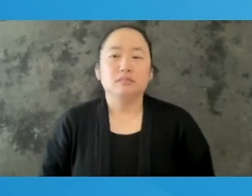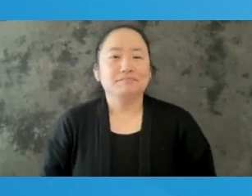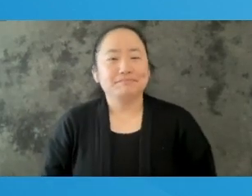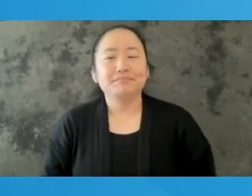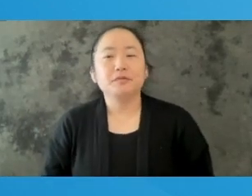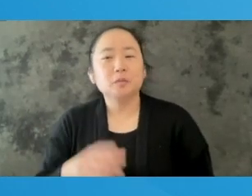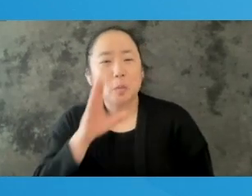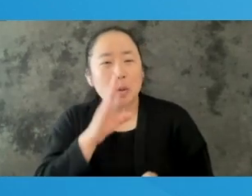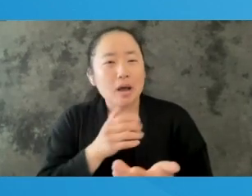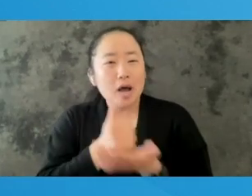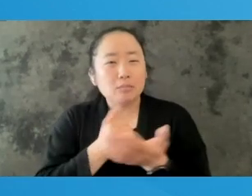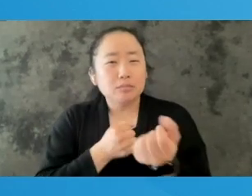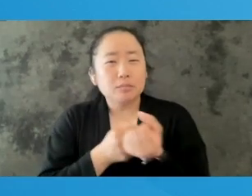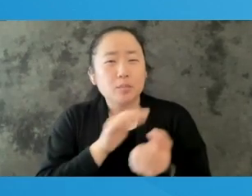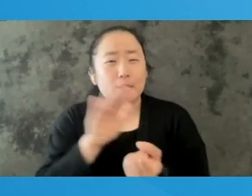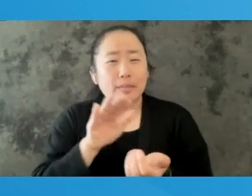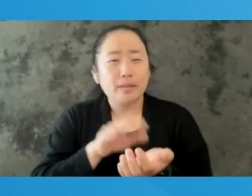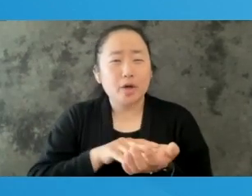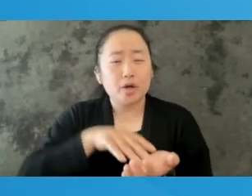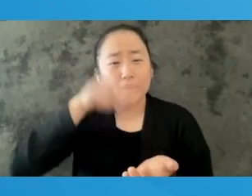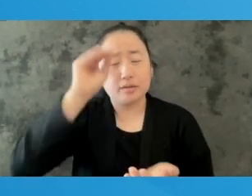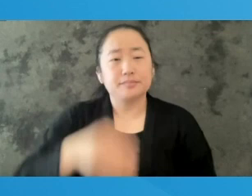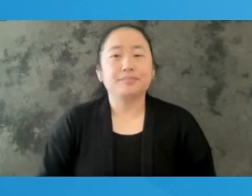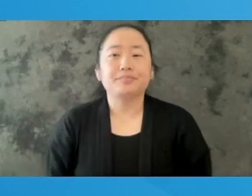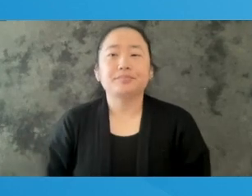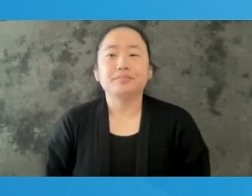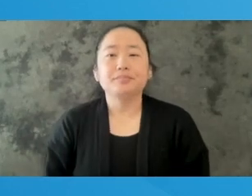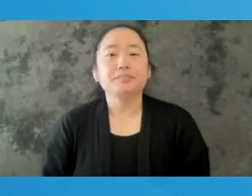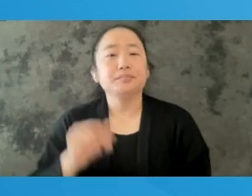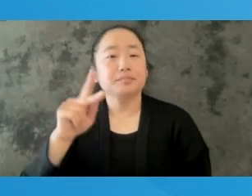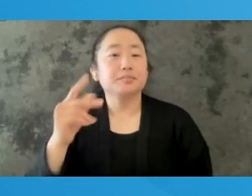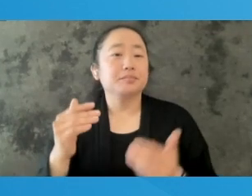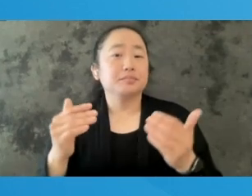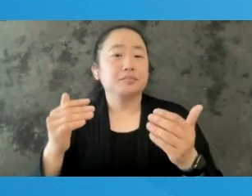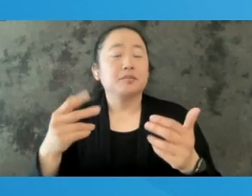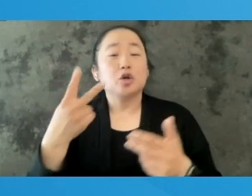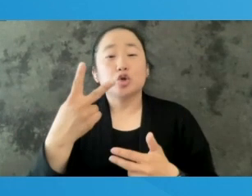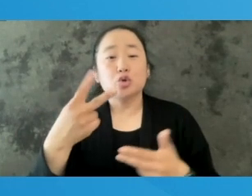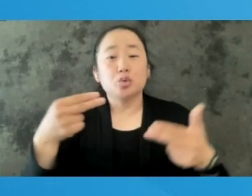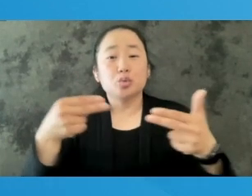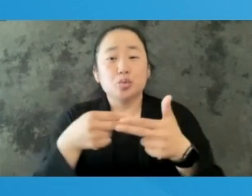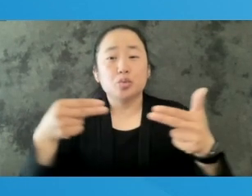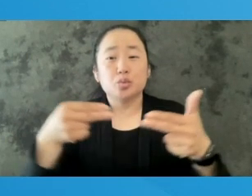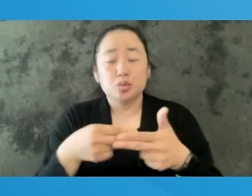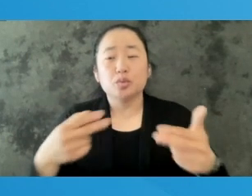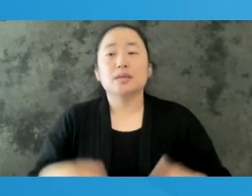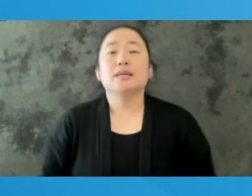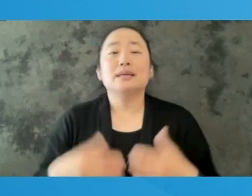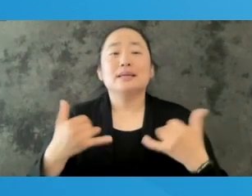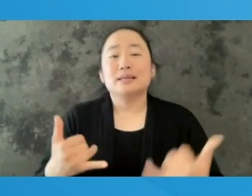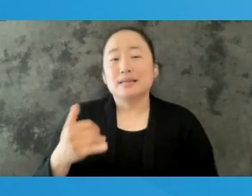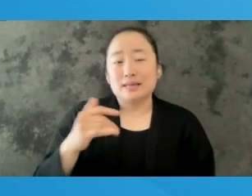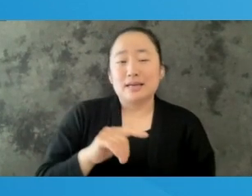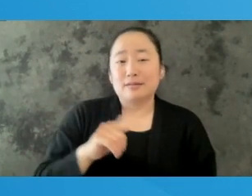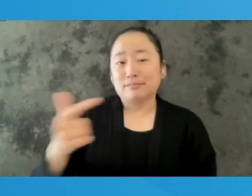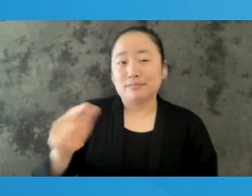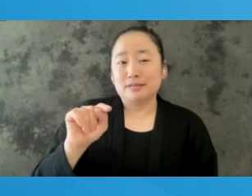learning. Alright. So, if we could advance two slides, Tiffany will now kind of introduce you a bit more